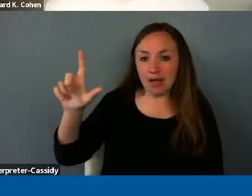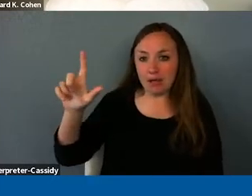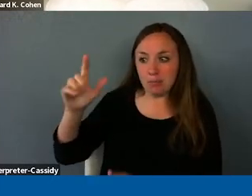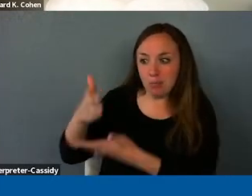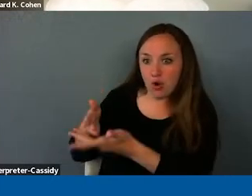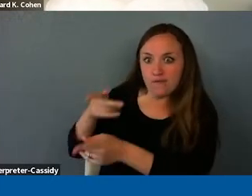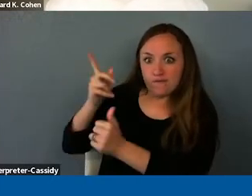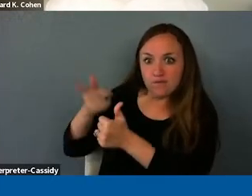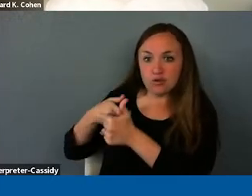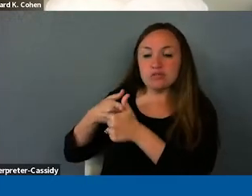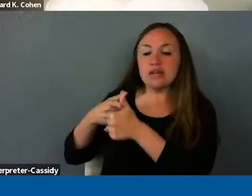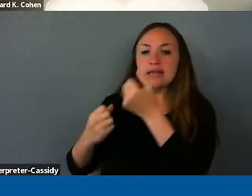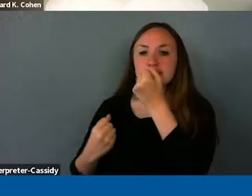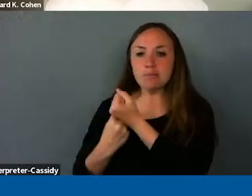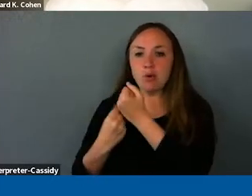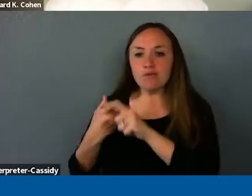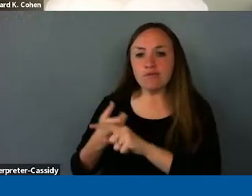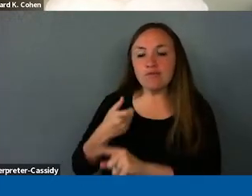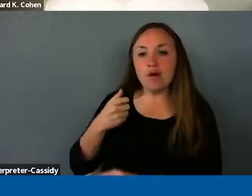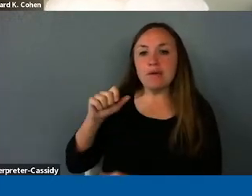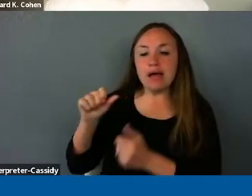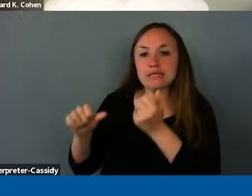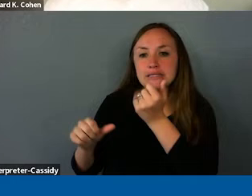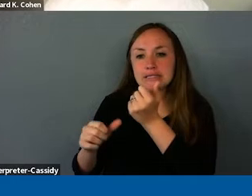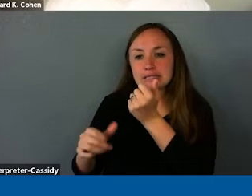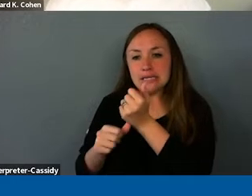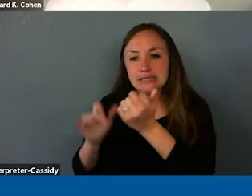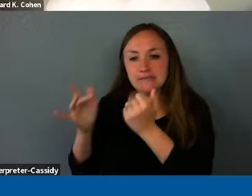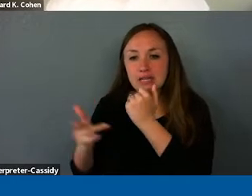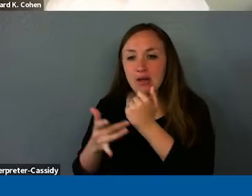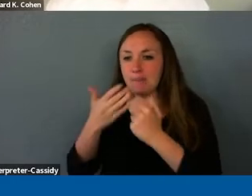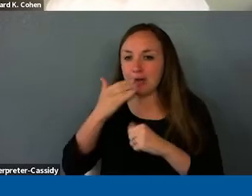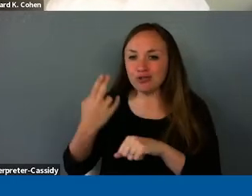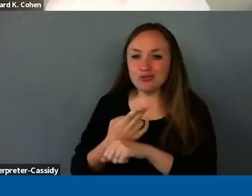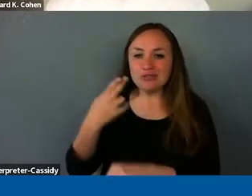and it's supported by browsers and assisted technologies, then you're better off just using the HTML